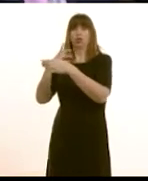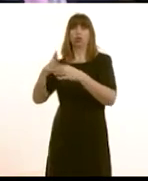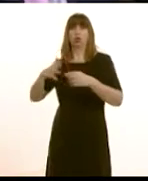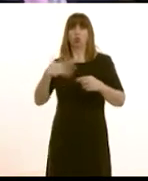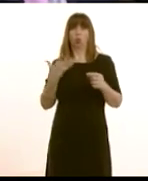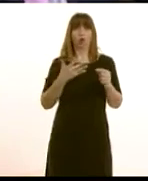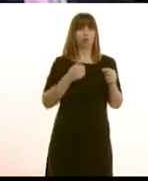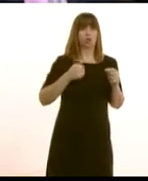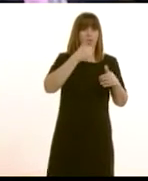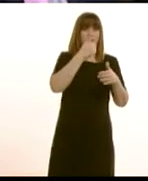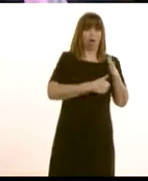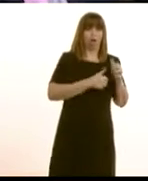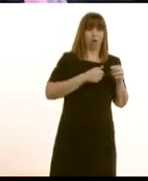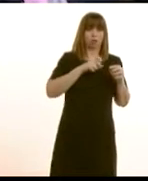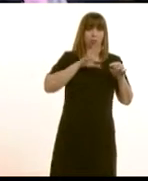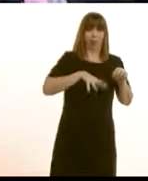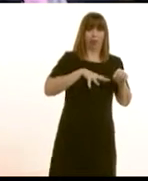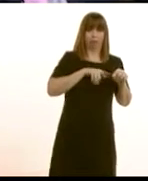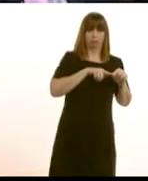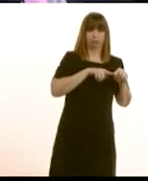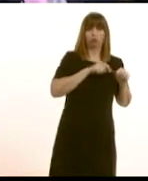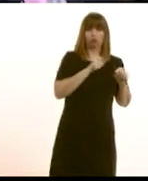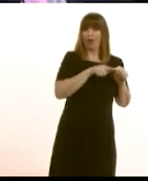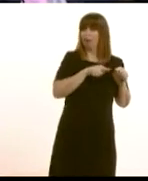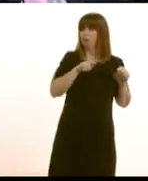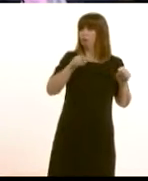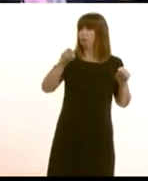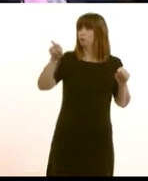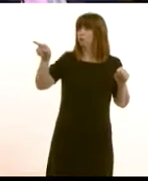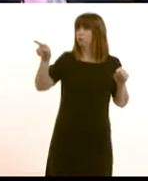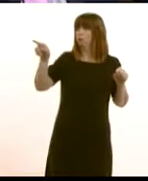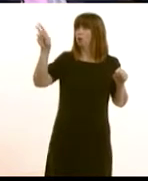operated by the Wales and borders franchise. In other words, the only services that would